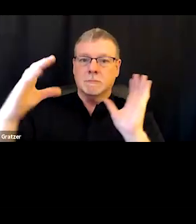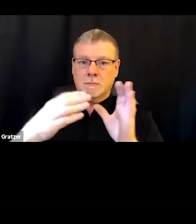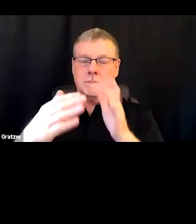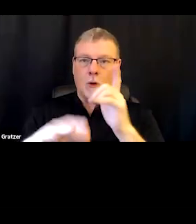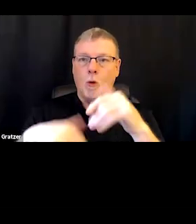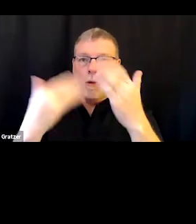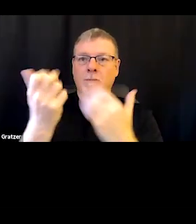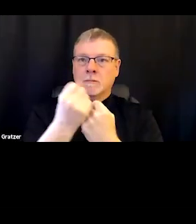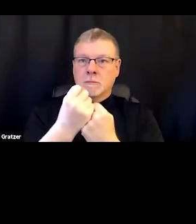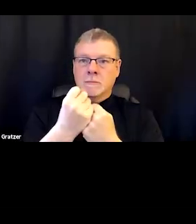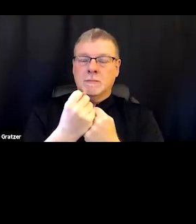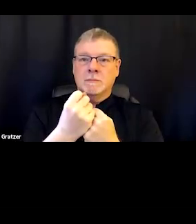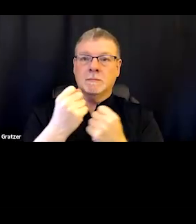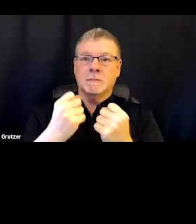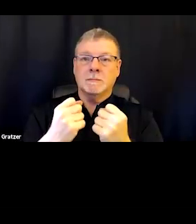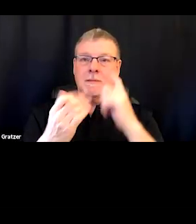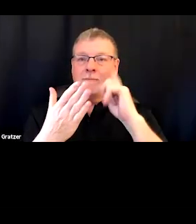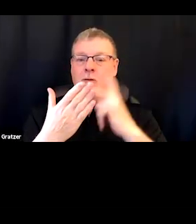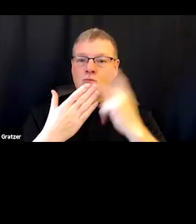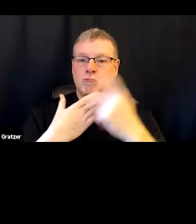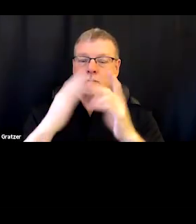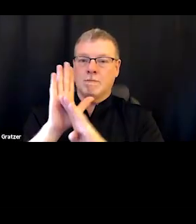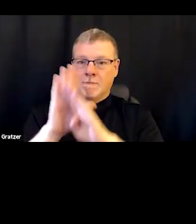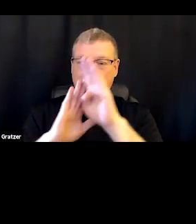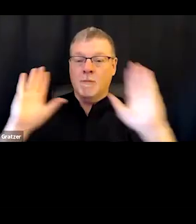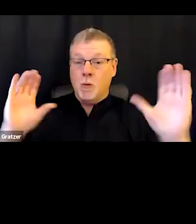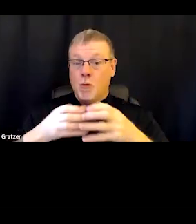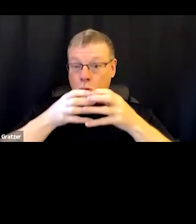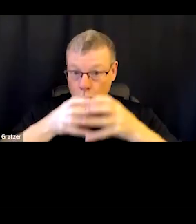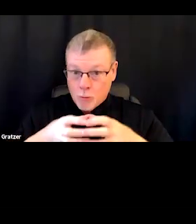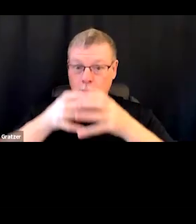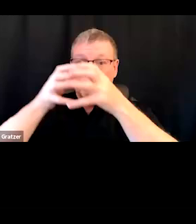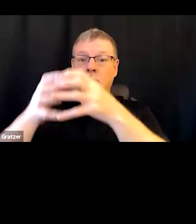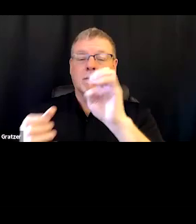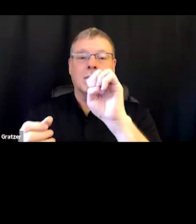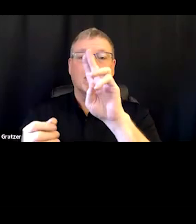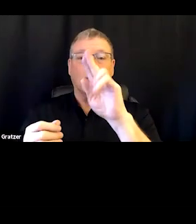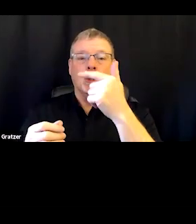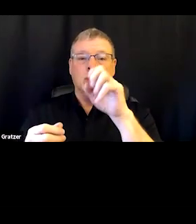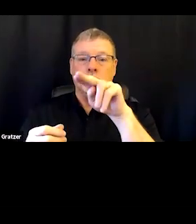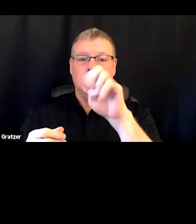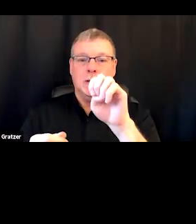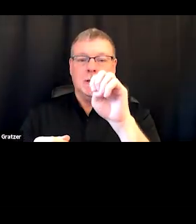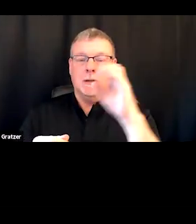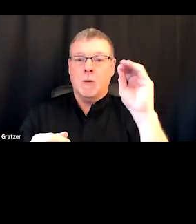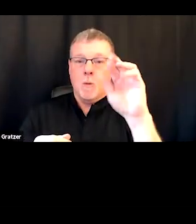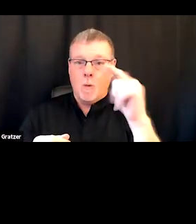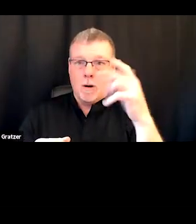and a big part of the program development, all went out to Eugene, Oregon, to visit the CAHOOTS program